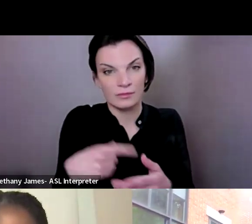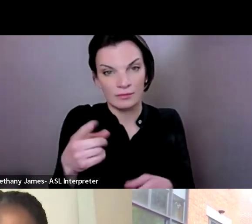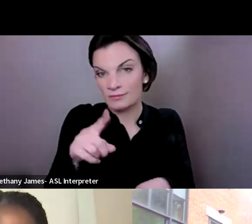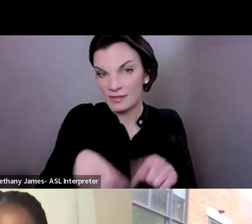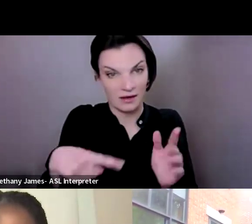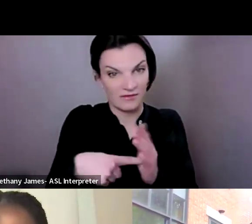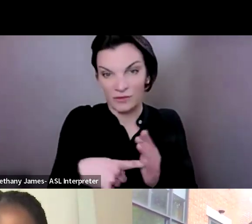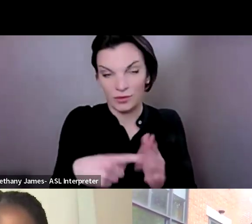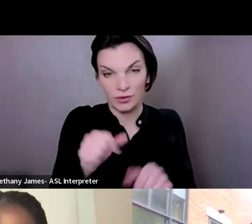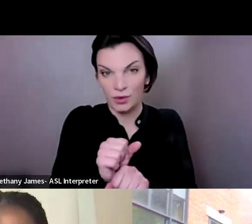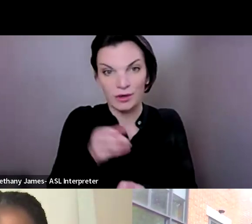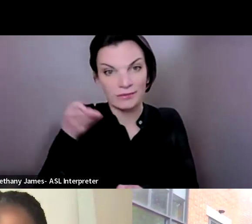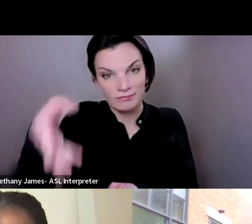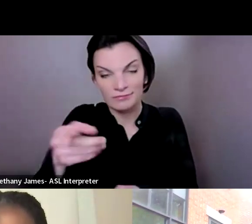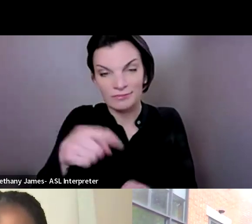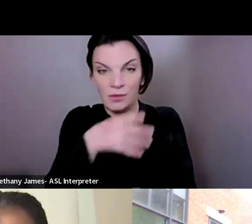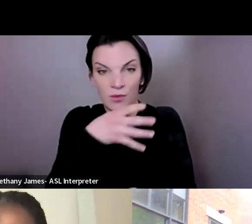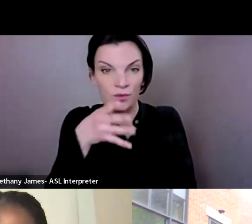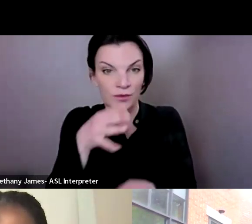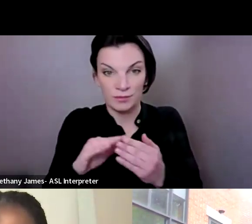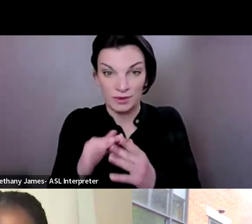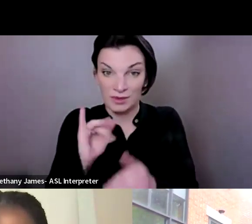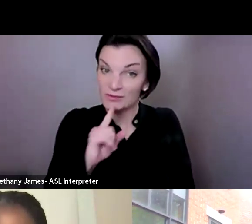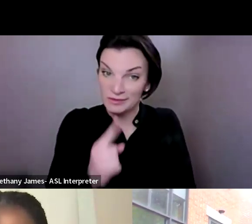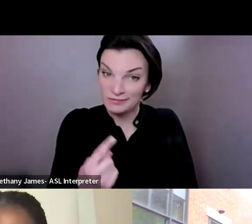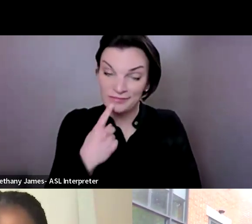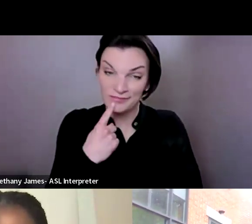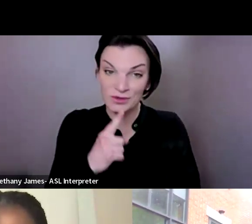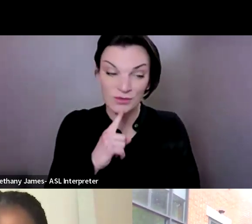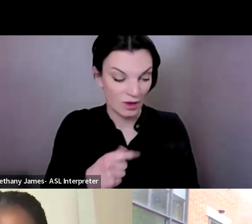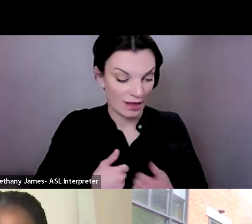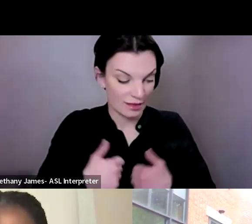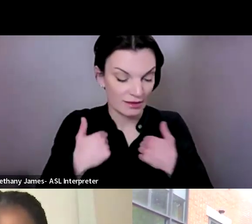a rural community, which is an unfortunate reality. And, then the last acceptability really speaks